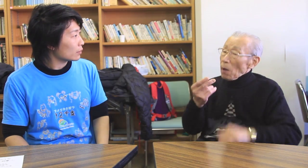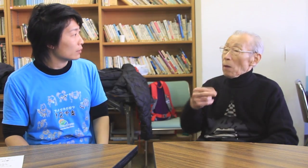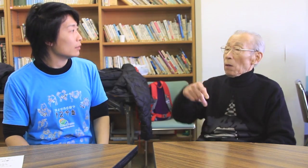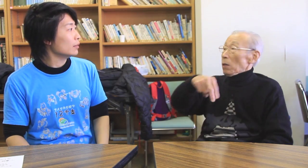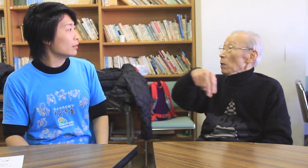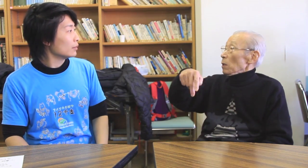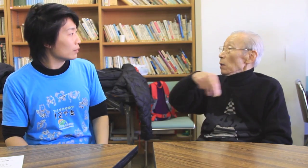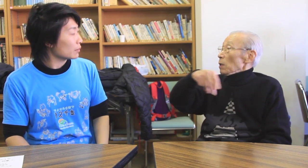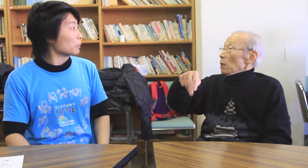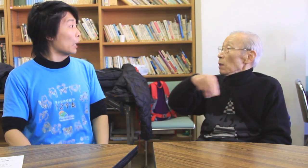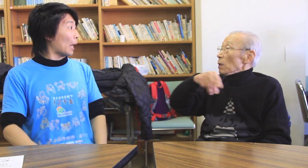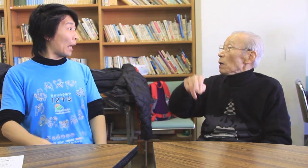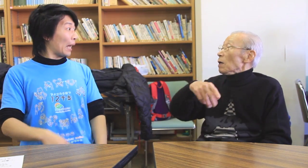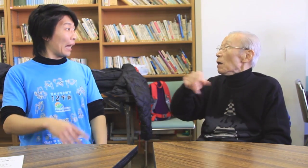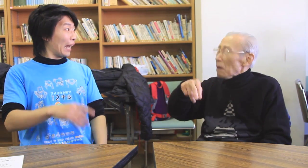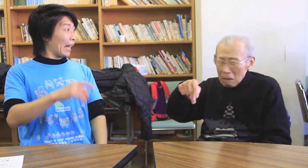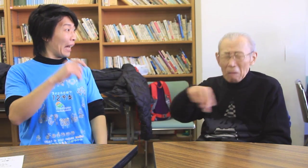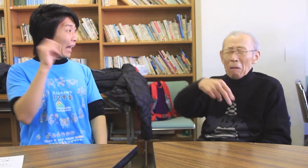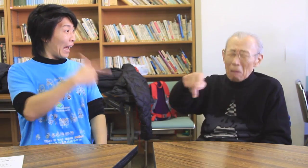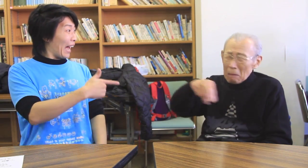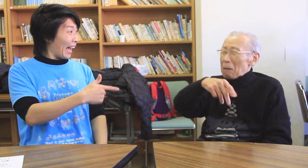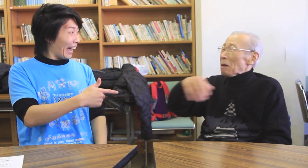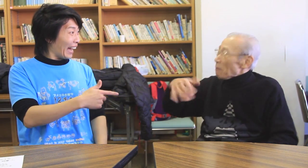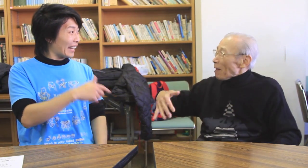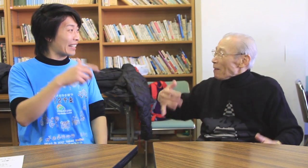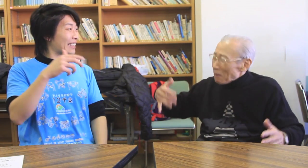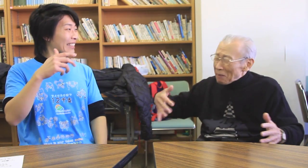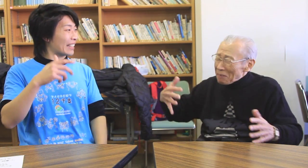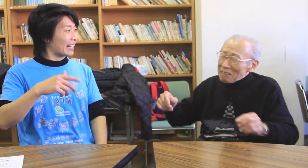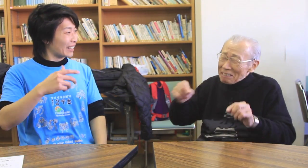I was able to get back on after only 20 days.